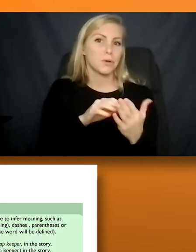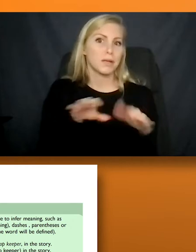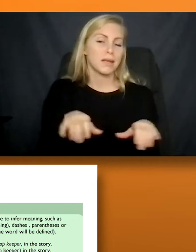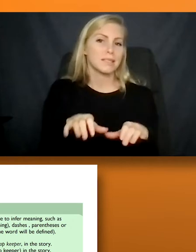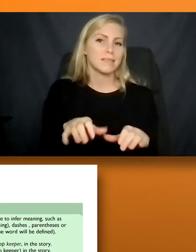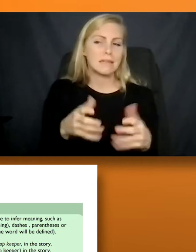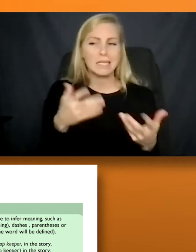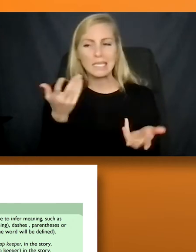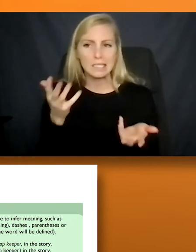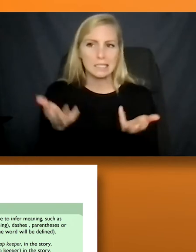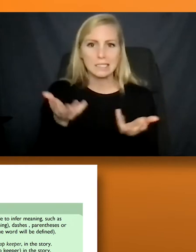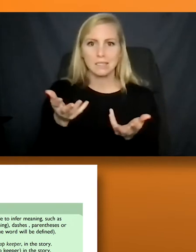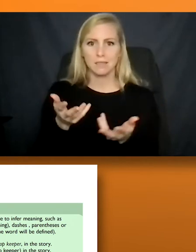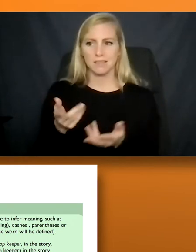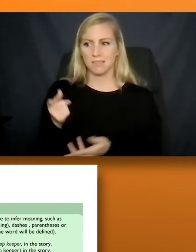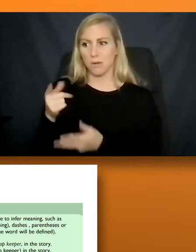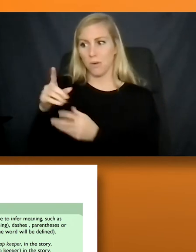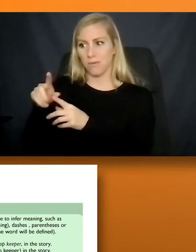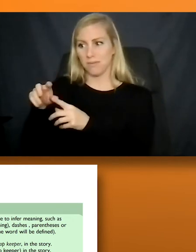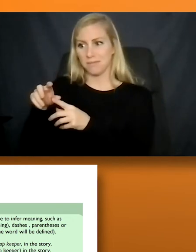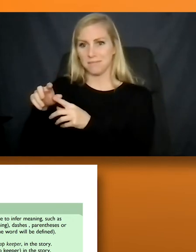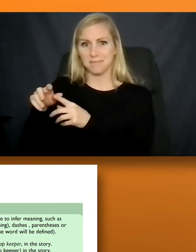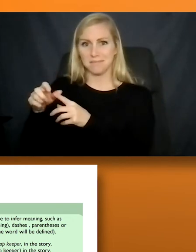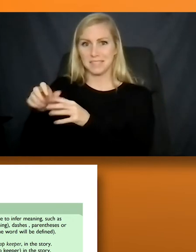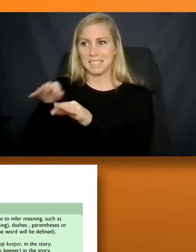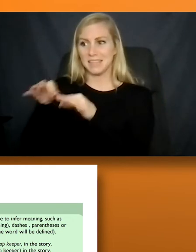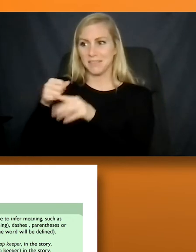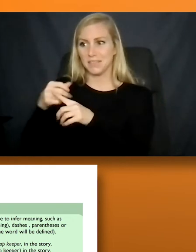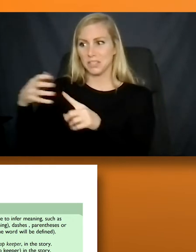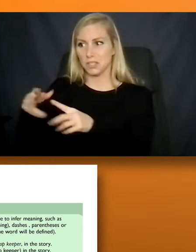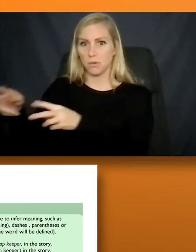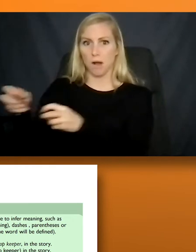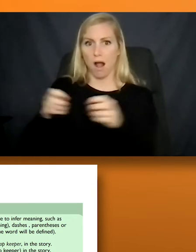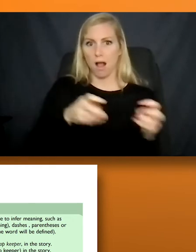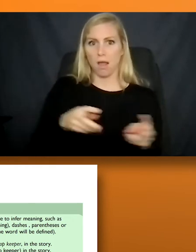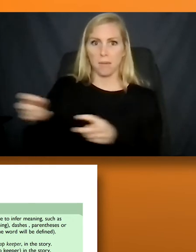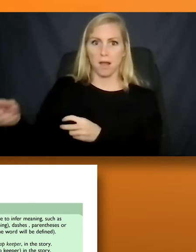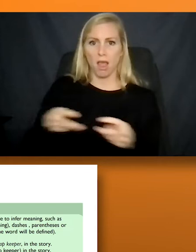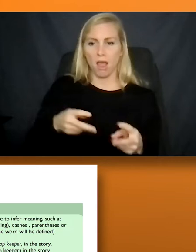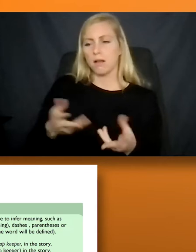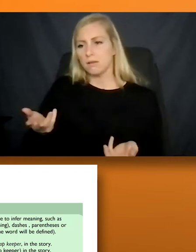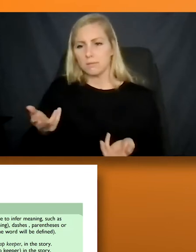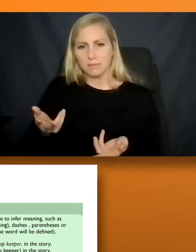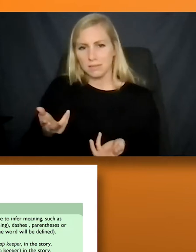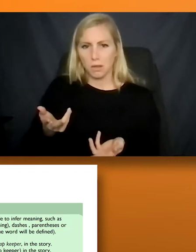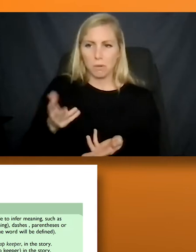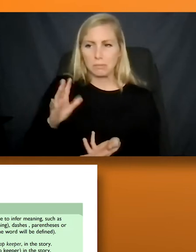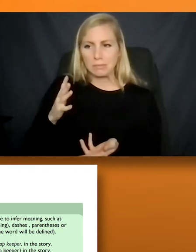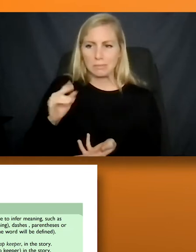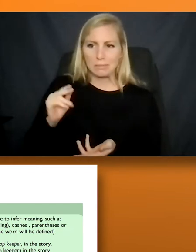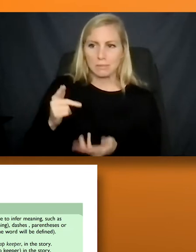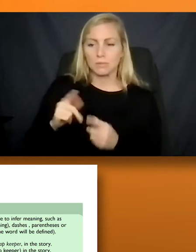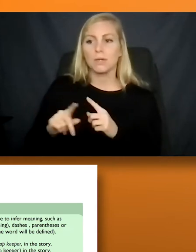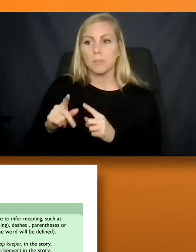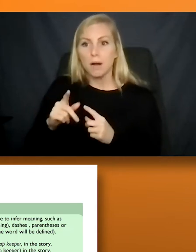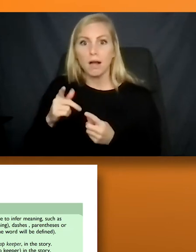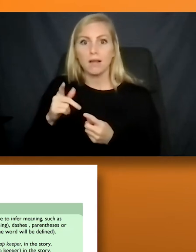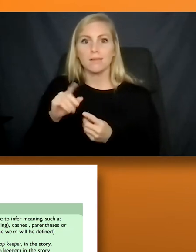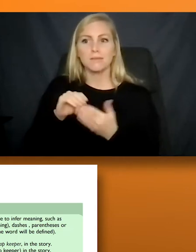because how much you can learn from copying a definition? It also was--our students were just at a disadvantage because they just didn't understand